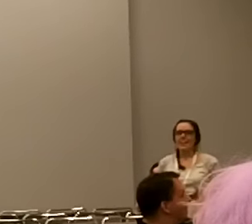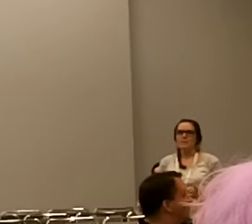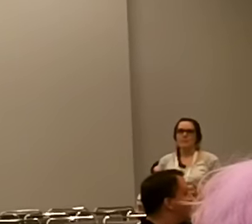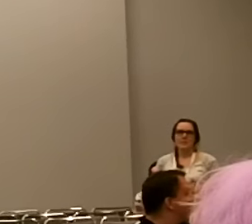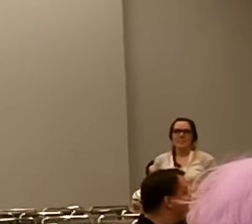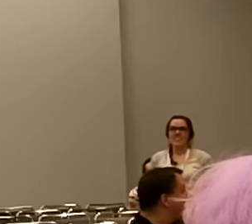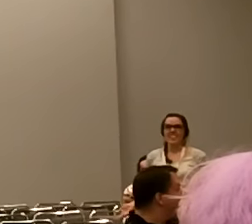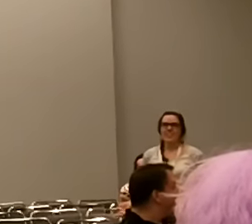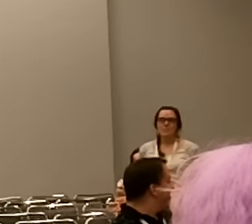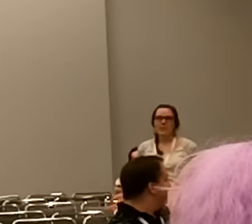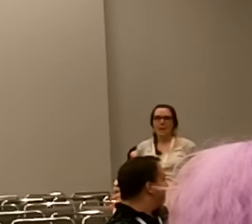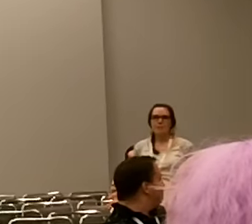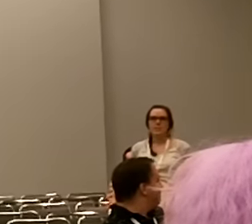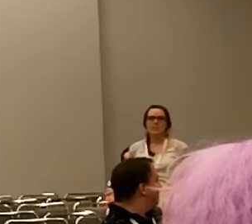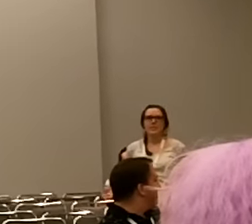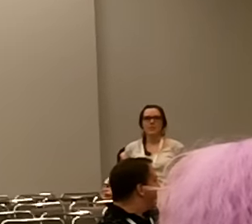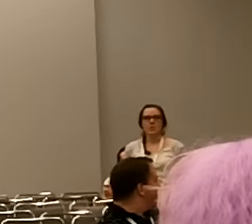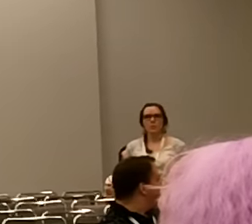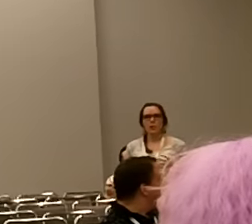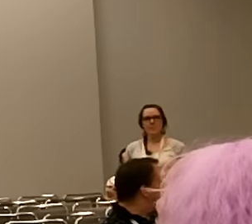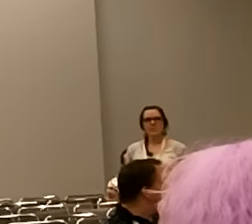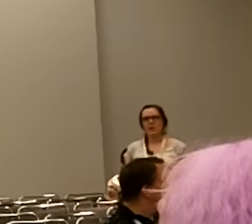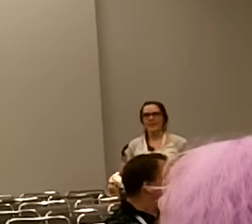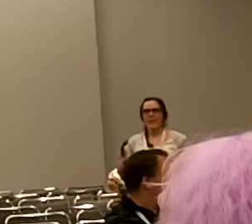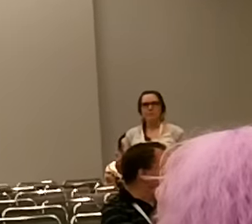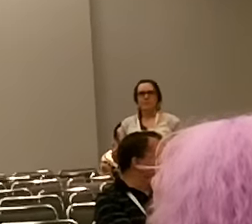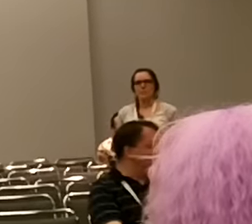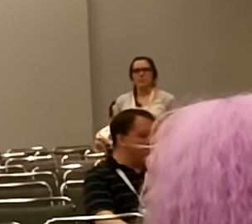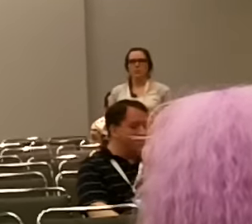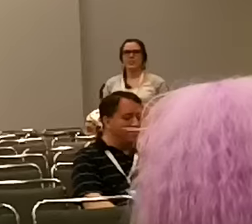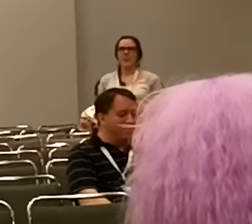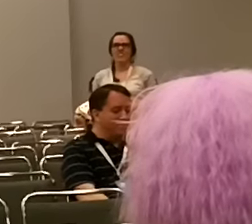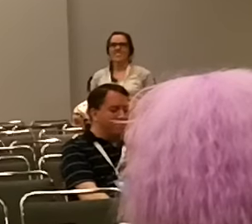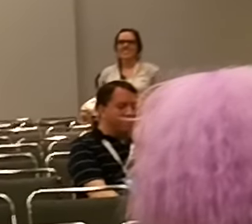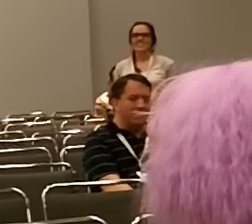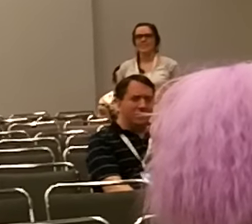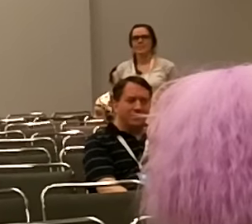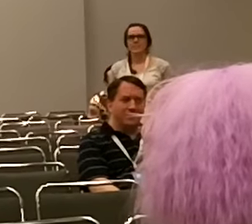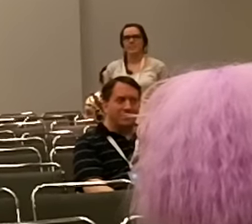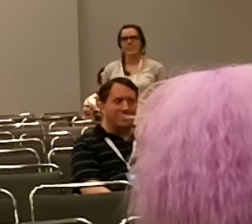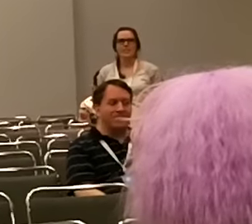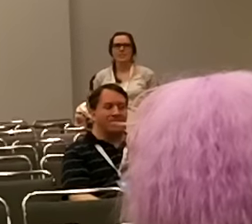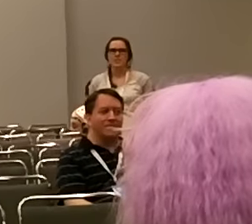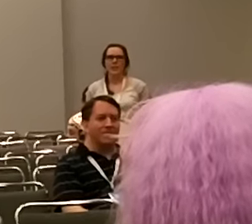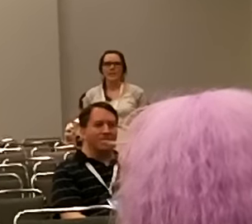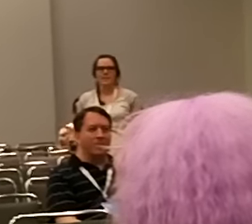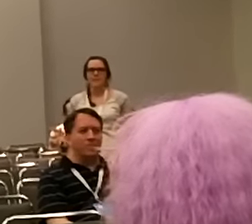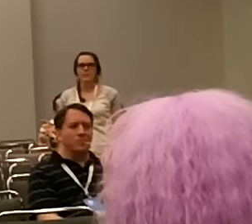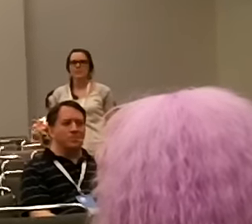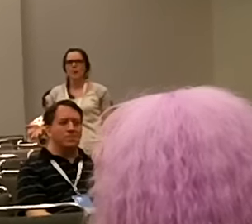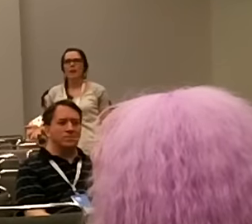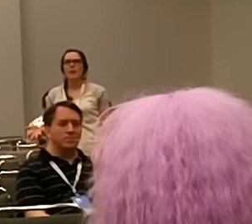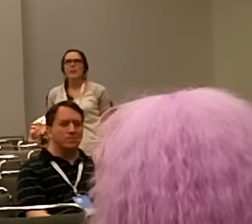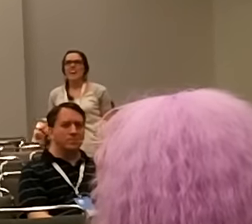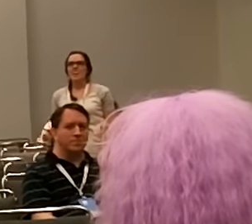and I'm embarrassed to say that none of 'em are captioned. It was overwhelming to know how to caption things when you're putting out content every single day that's, you know, 8 to 10 minutes long.